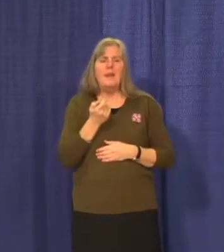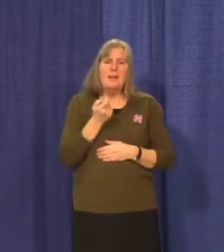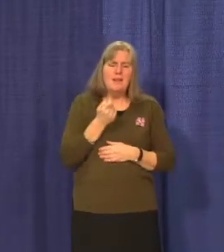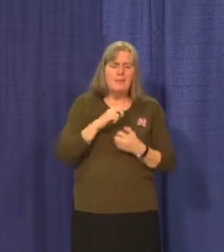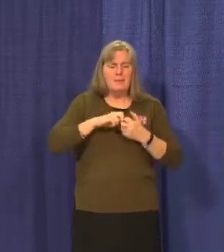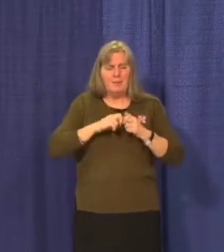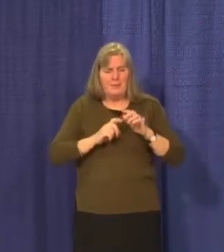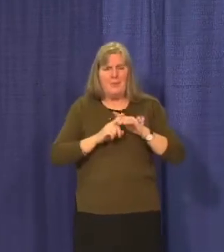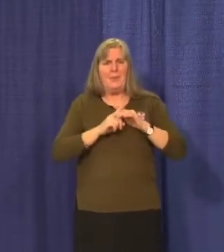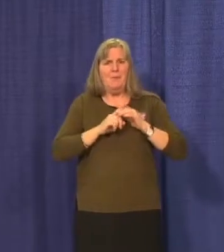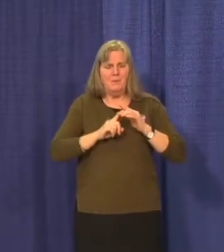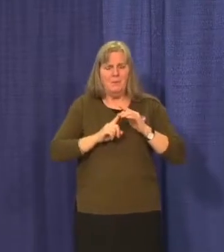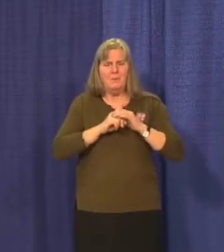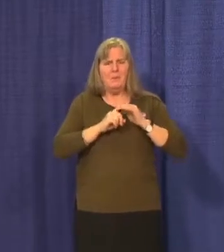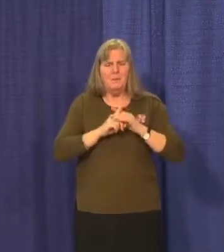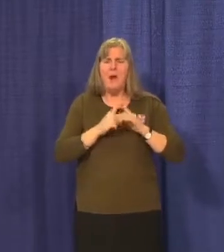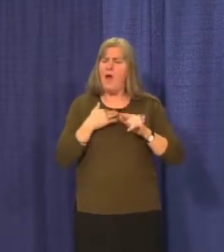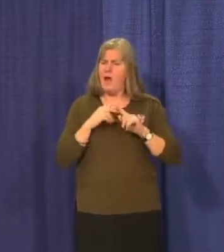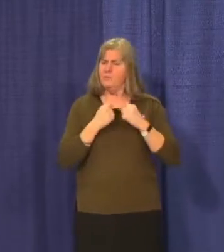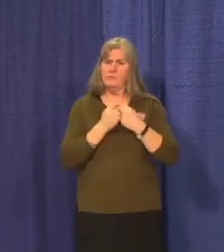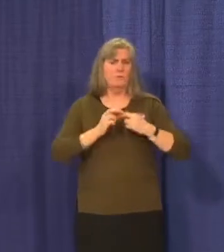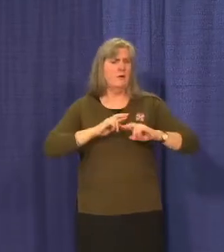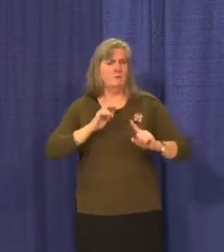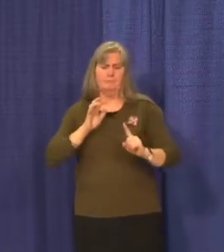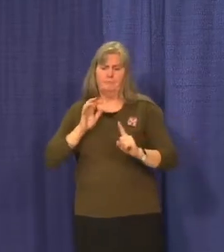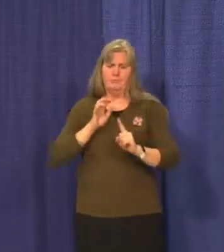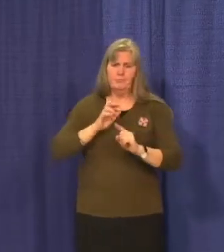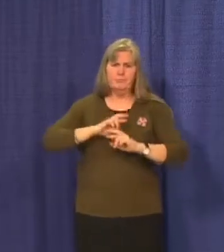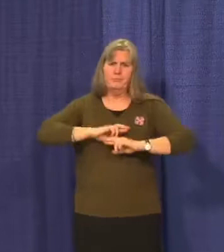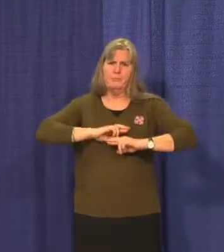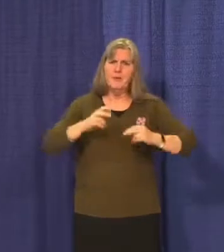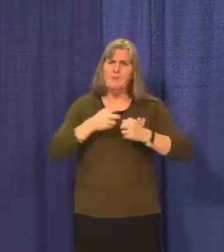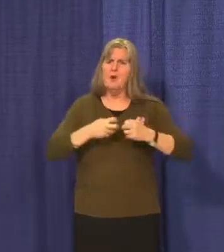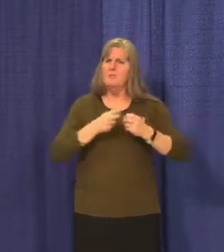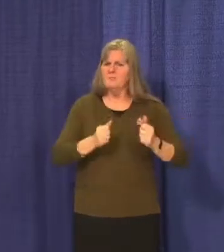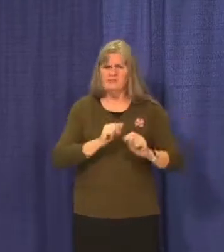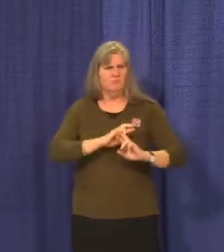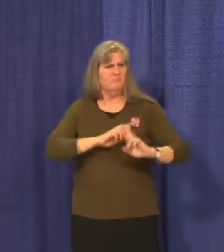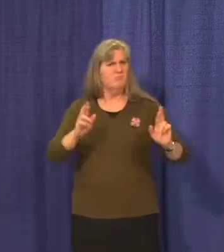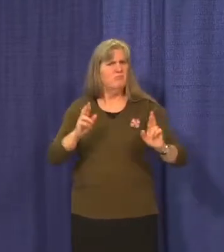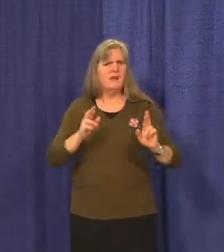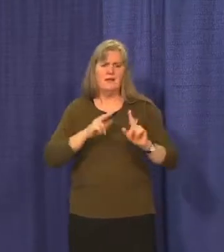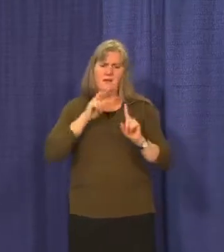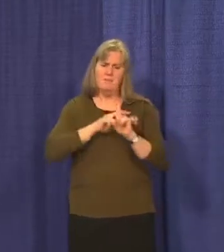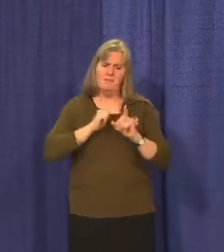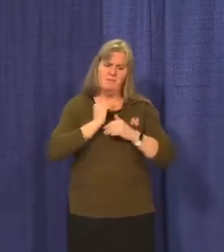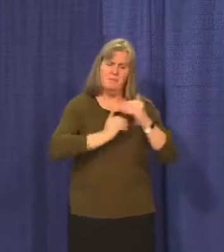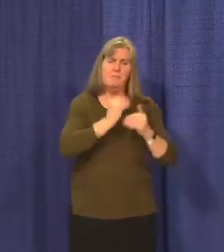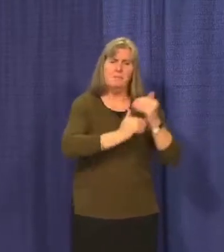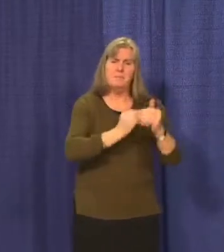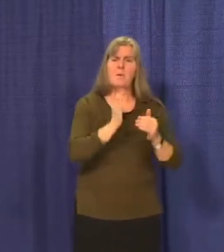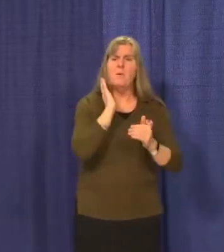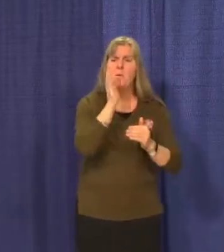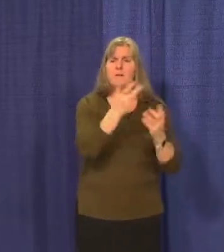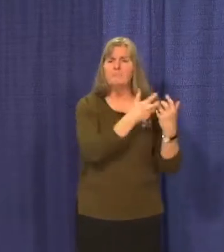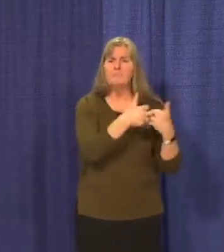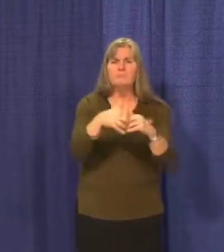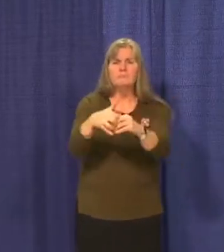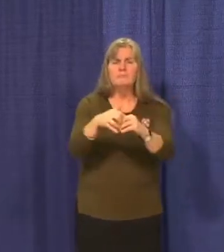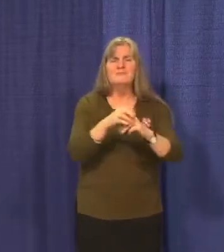there will be kinks that come up, we have a team working tirelessly to address issues and keep the booking system working.